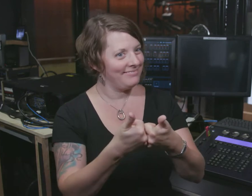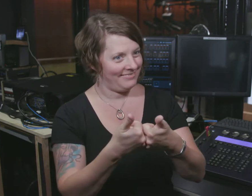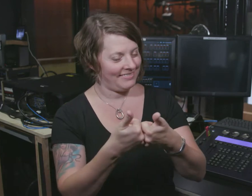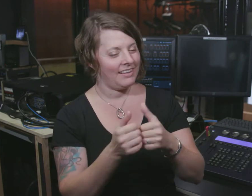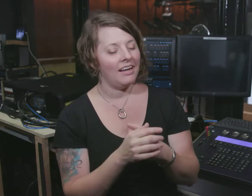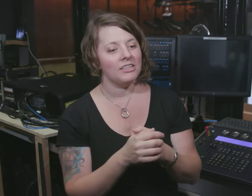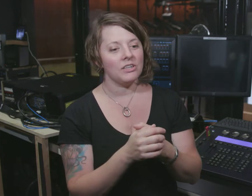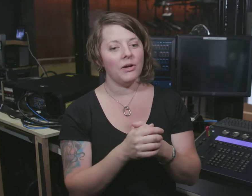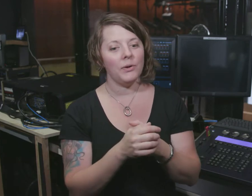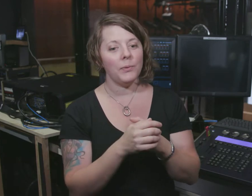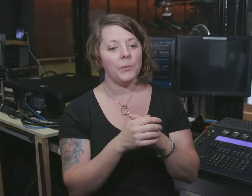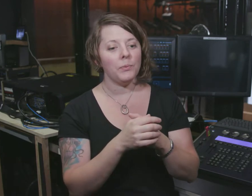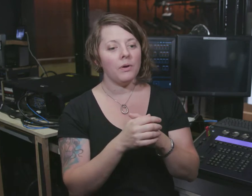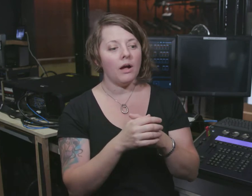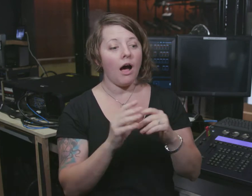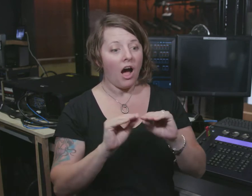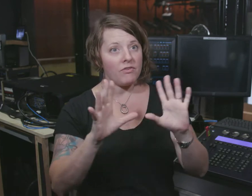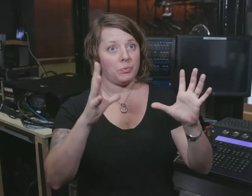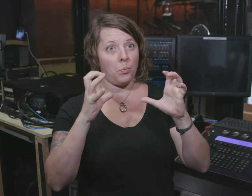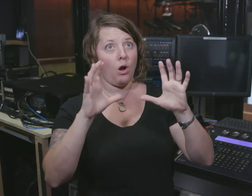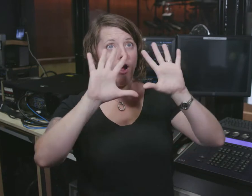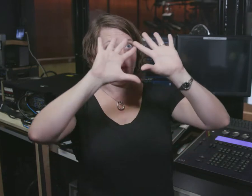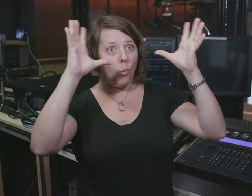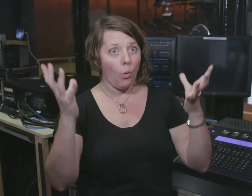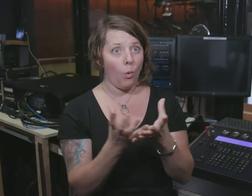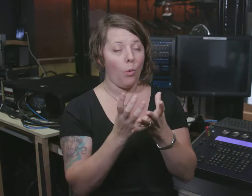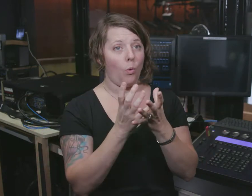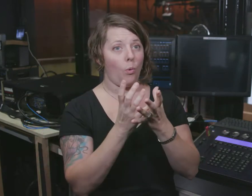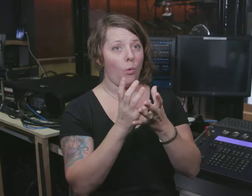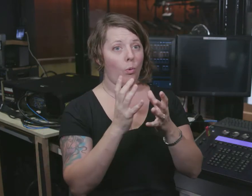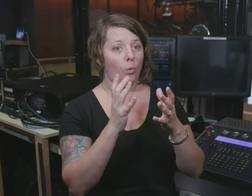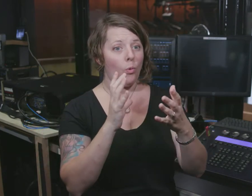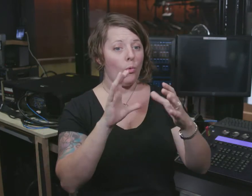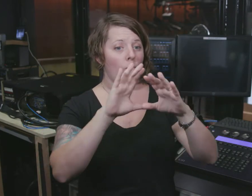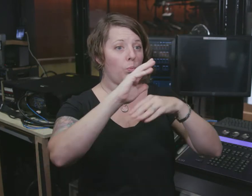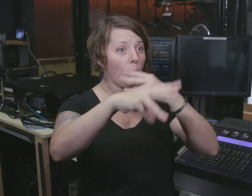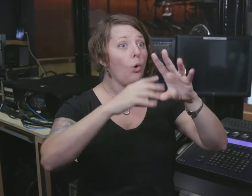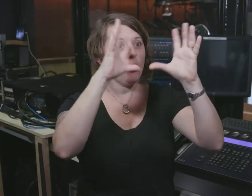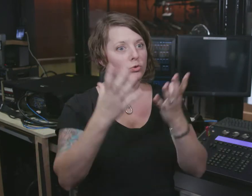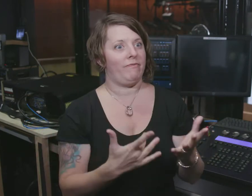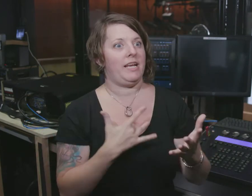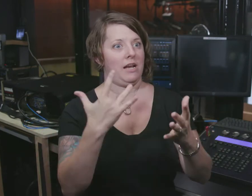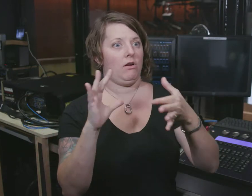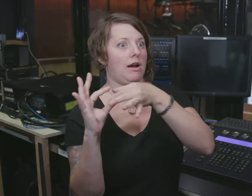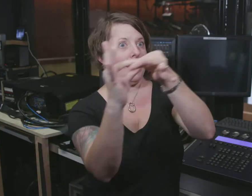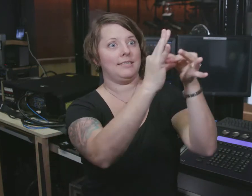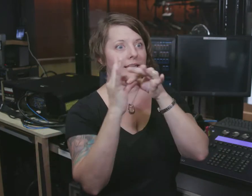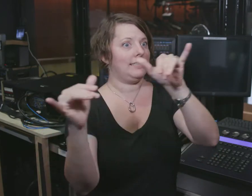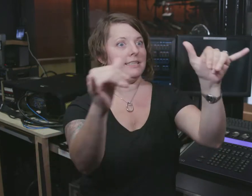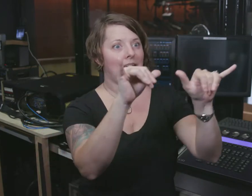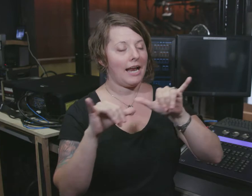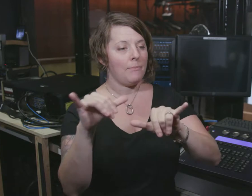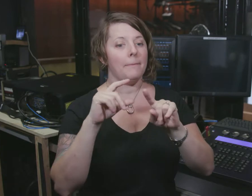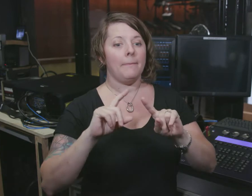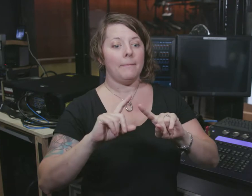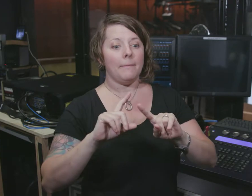Obviously, we want the whole world of the set to feel connected,